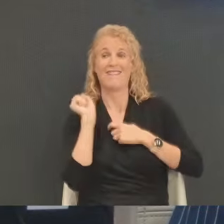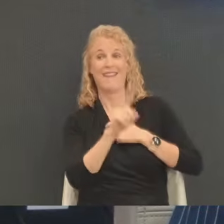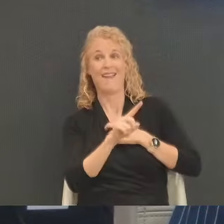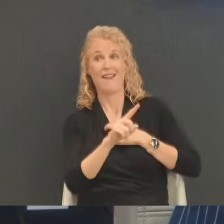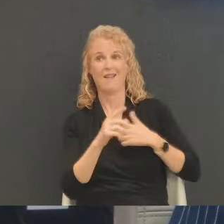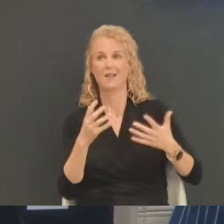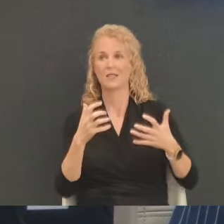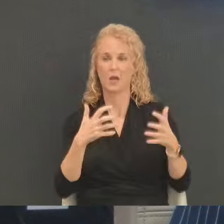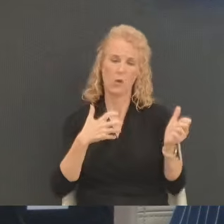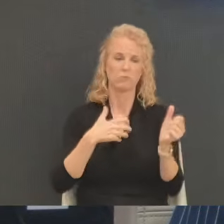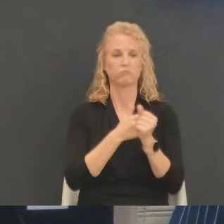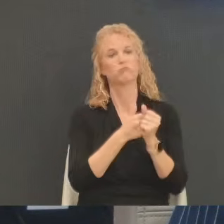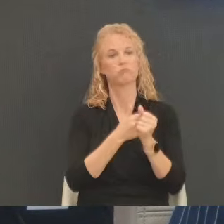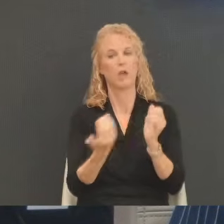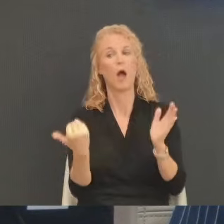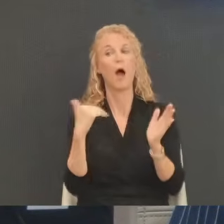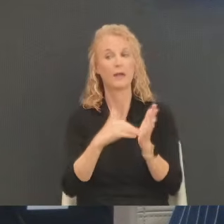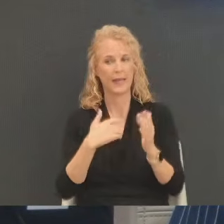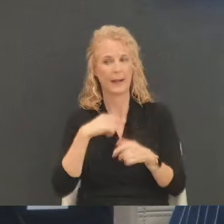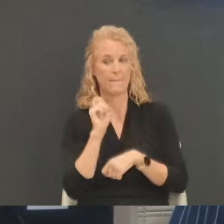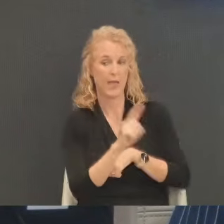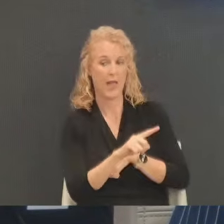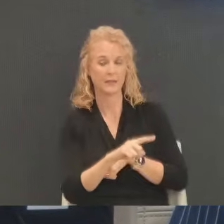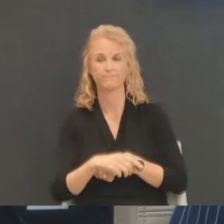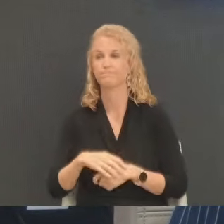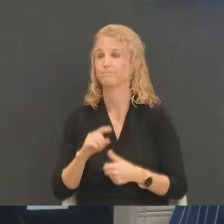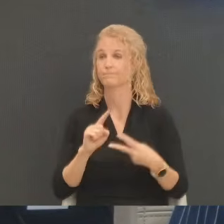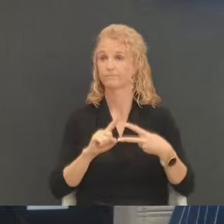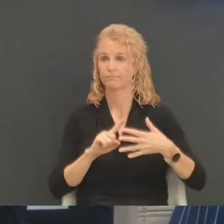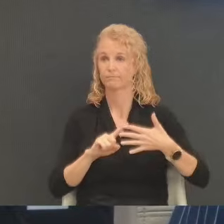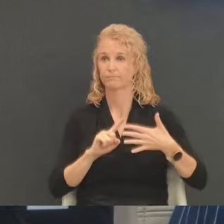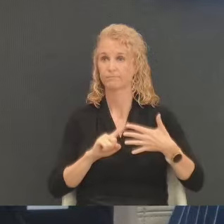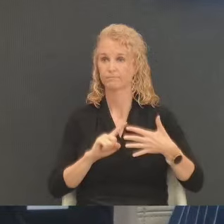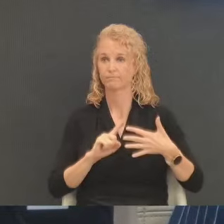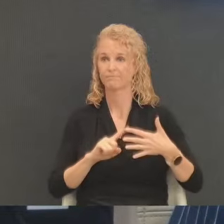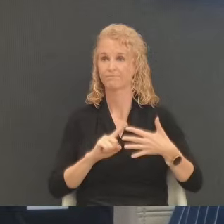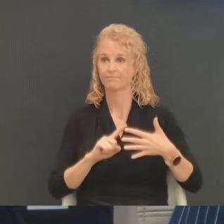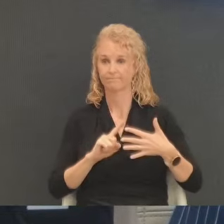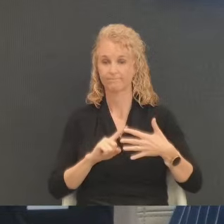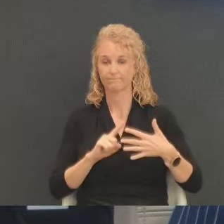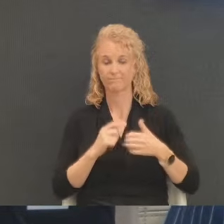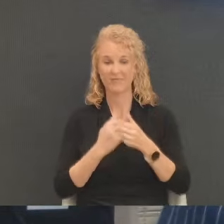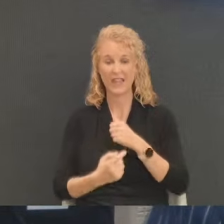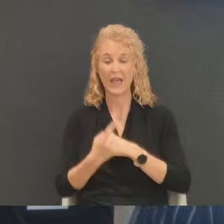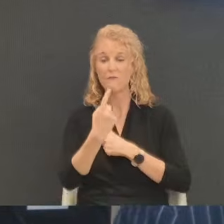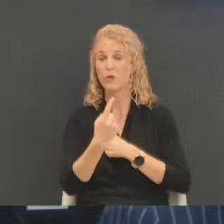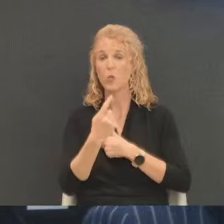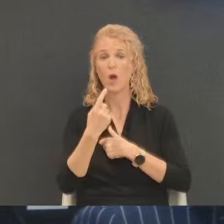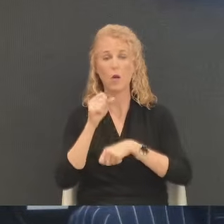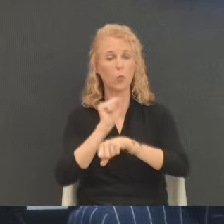colleagues to know about it. I want to thank everyone who organized and was a part of the